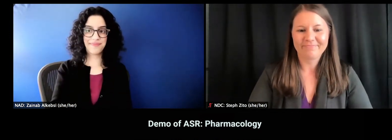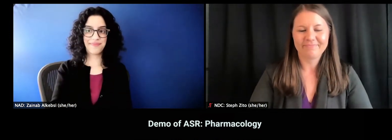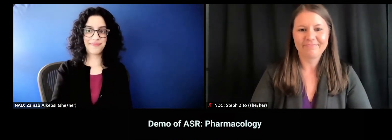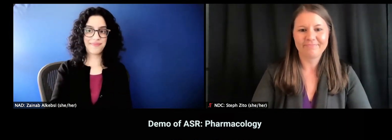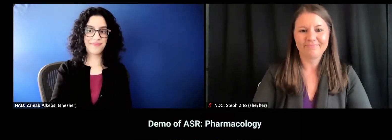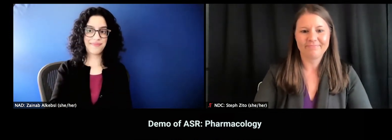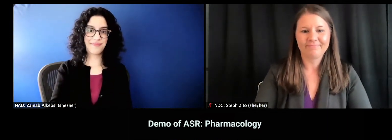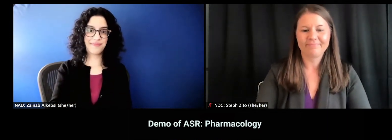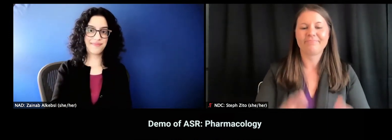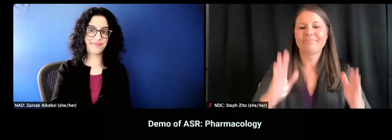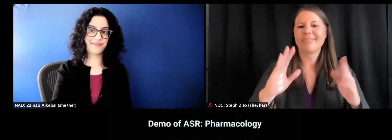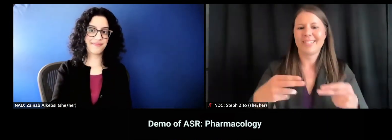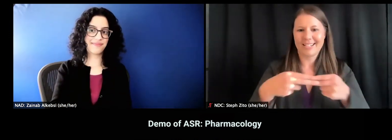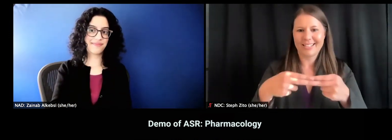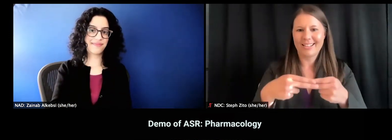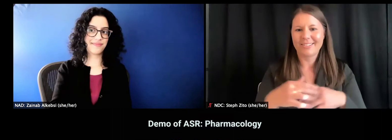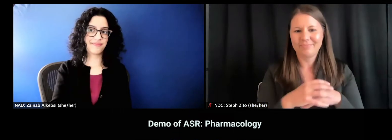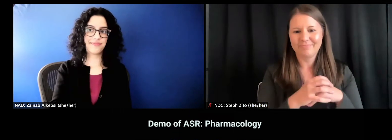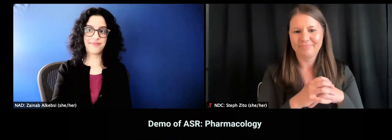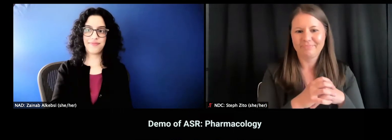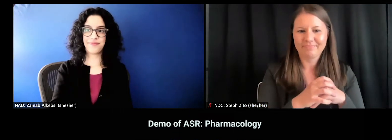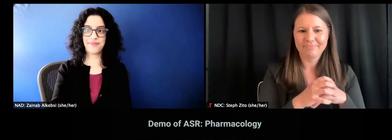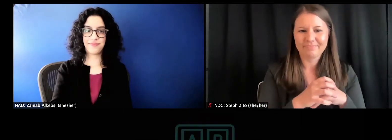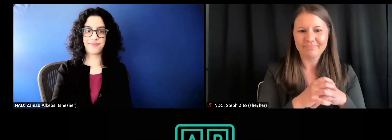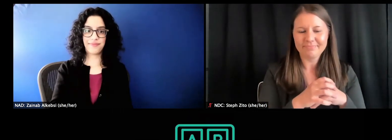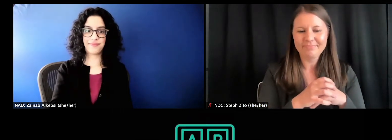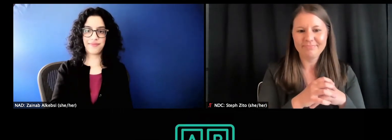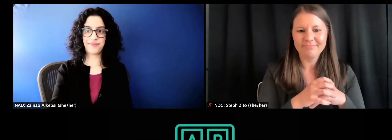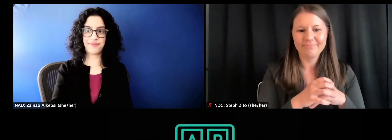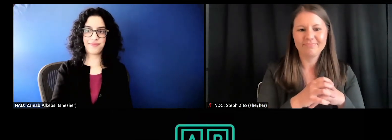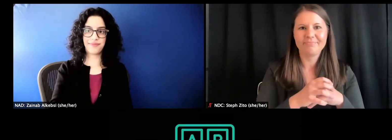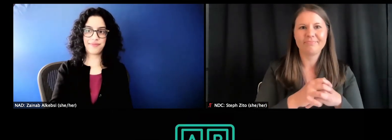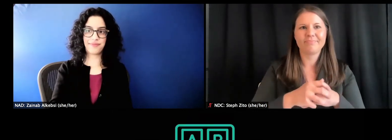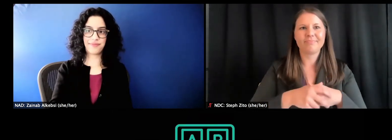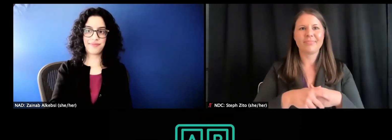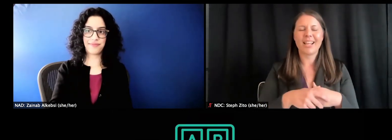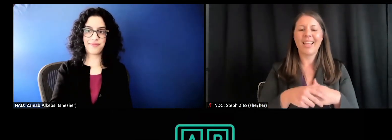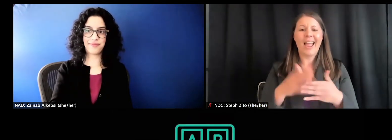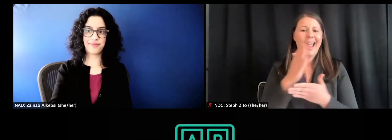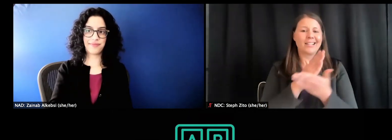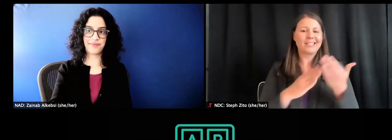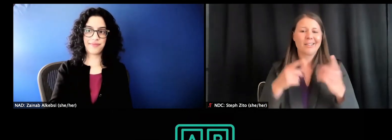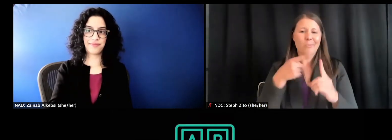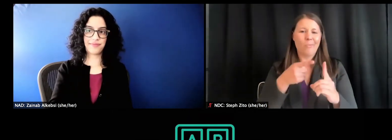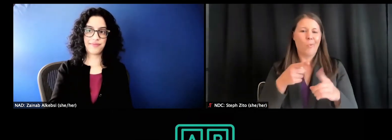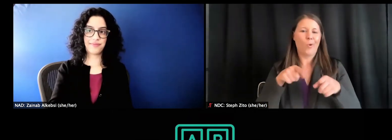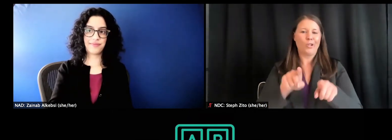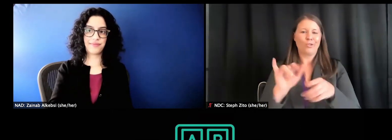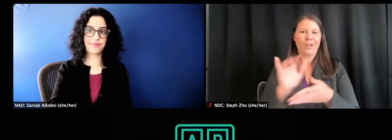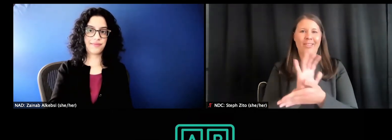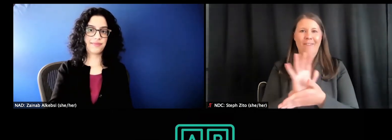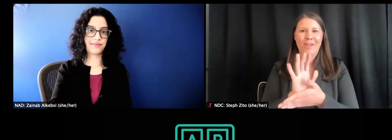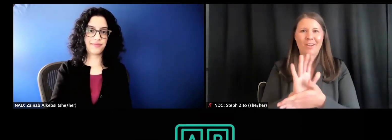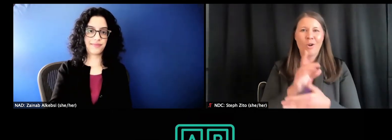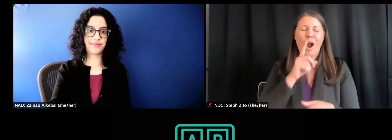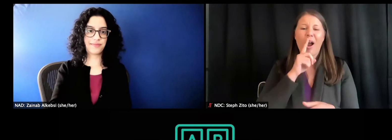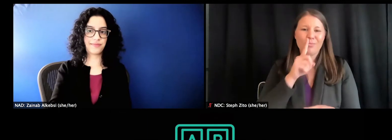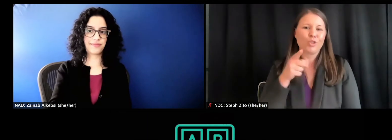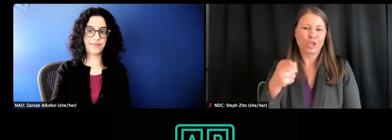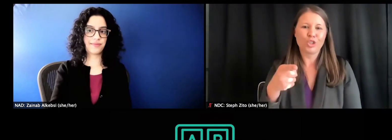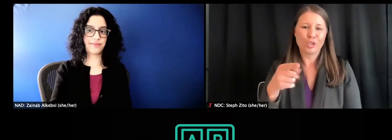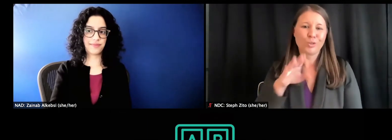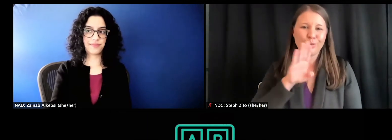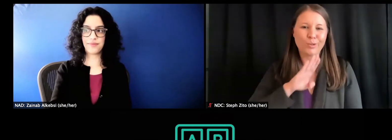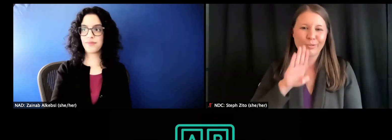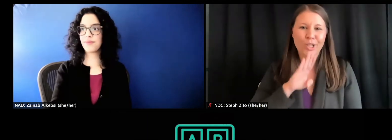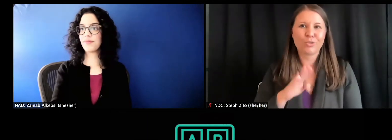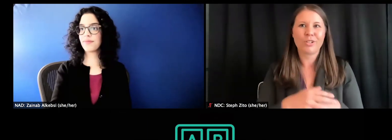At some point during the recent video we just